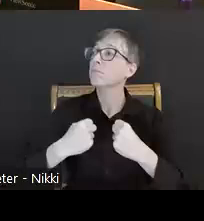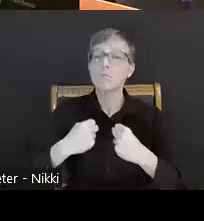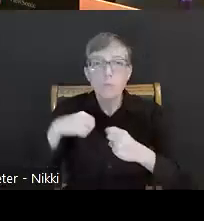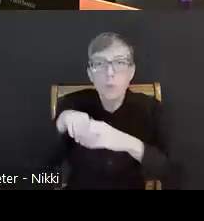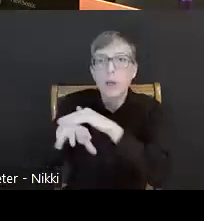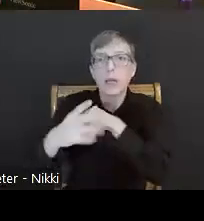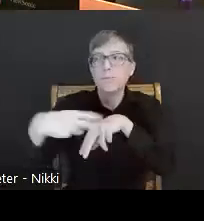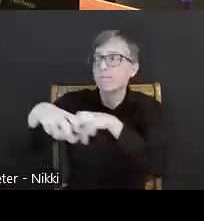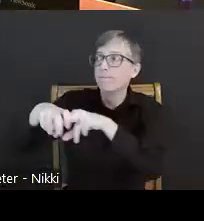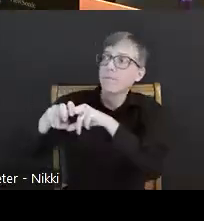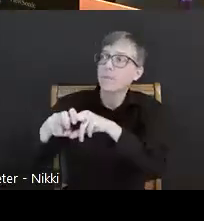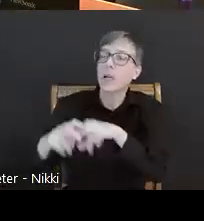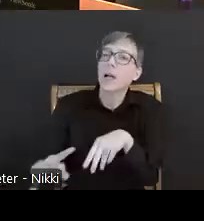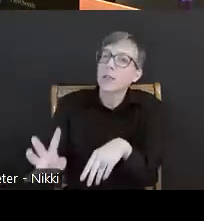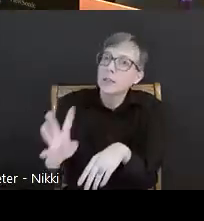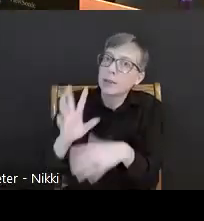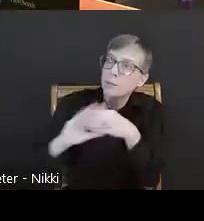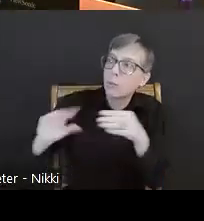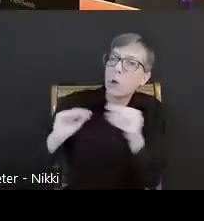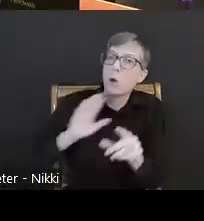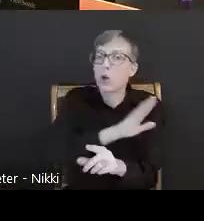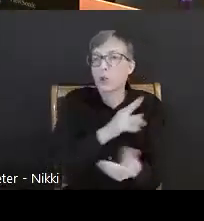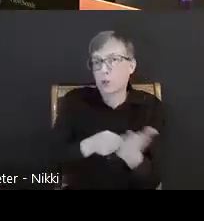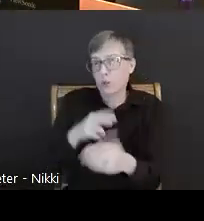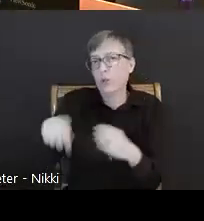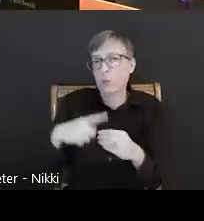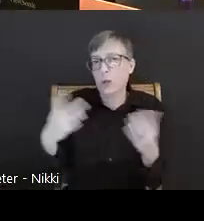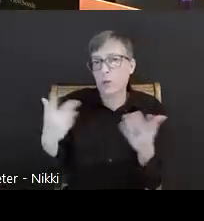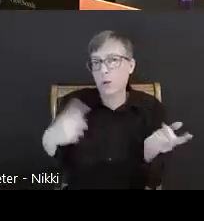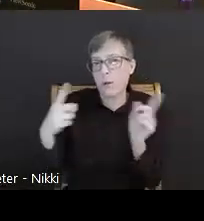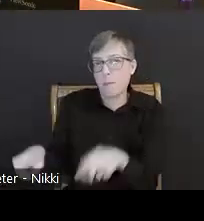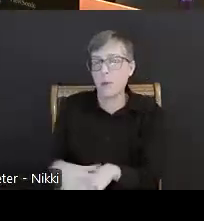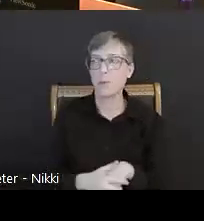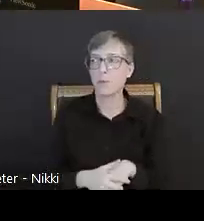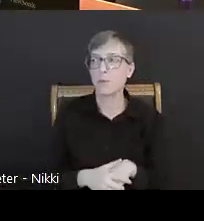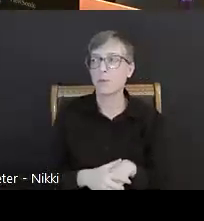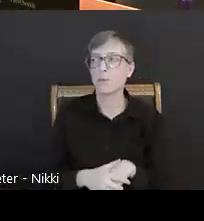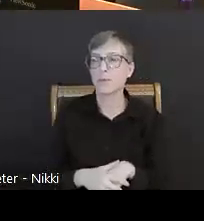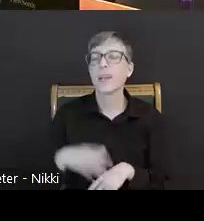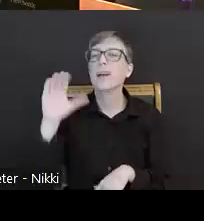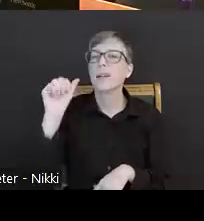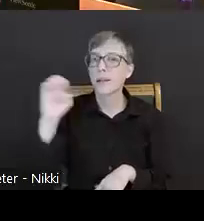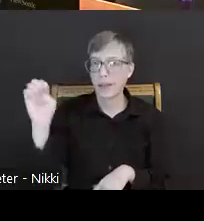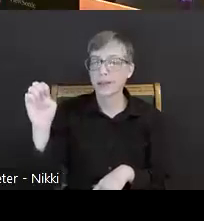what happened the case was dismissed she also struggled throughout the episode of care with